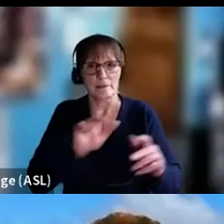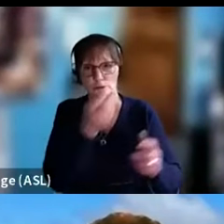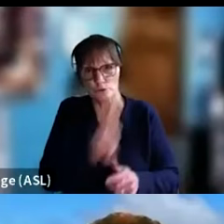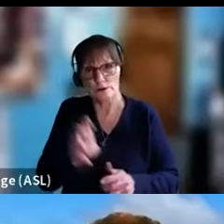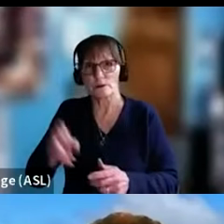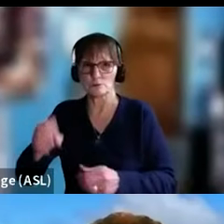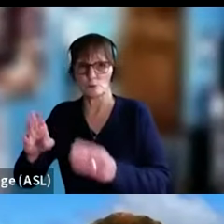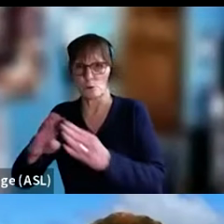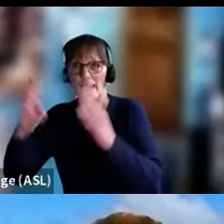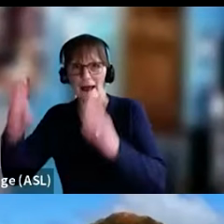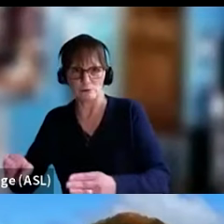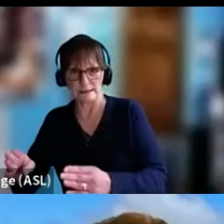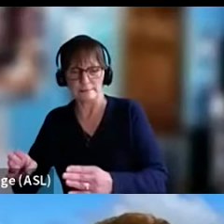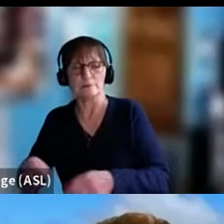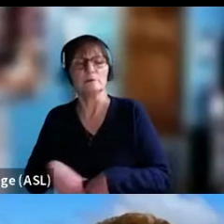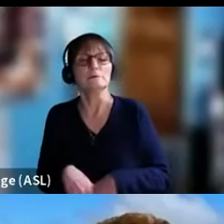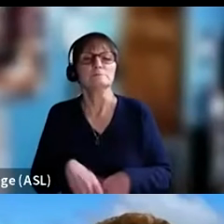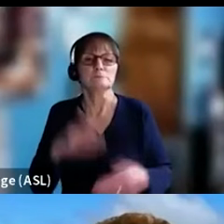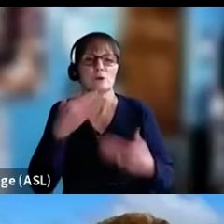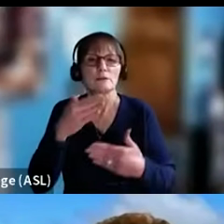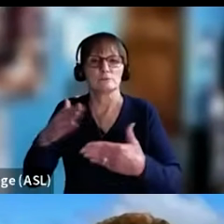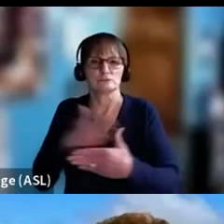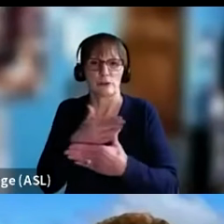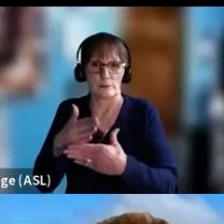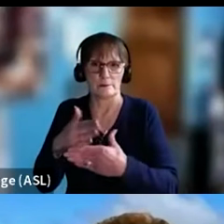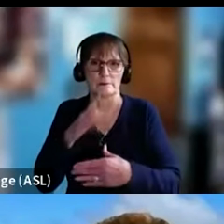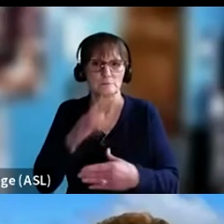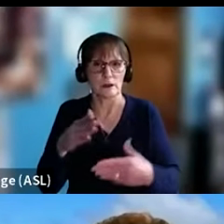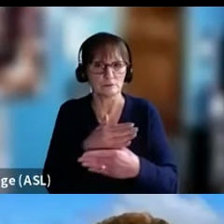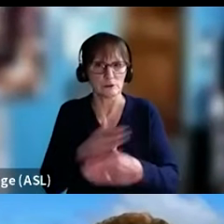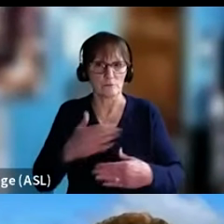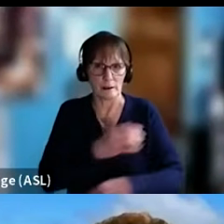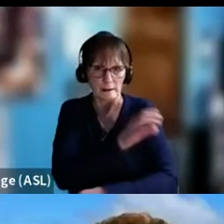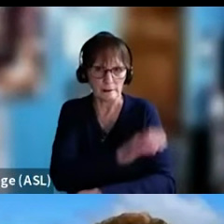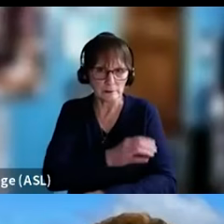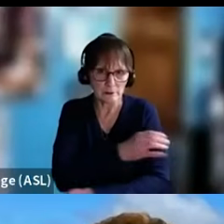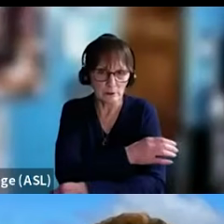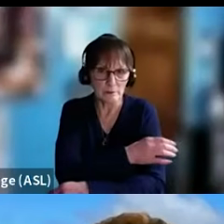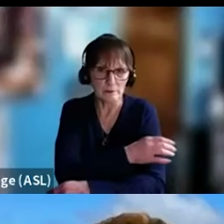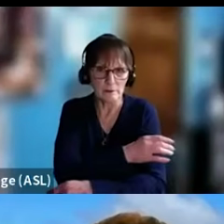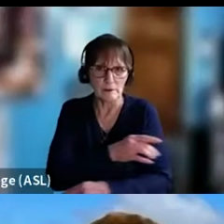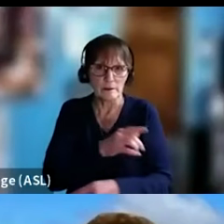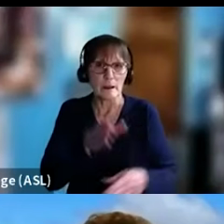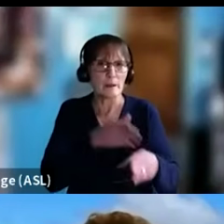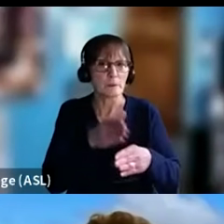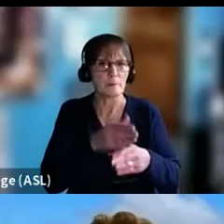So thank you for sharing that. So I shared a little bit about my clinical role as a primary care provider,